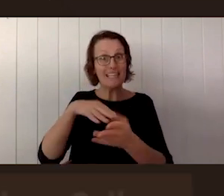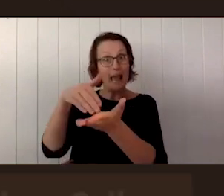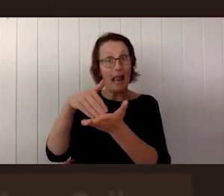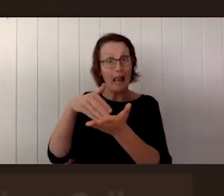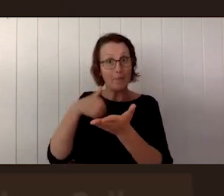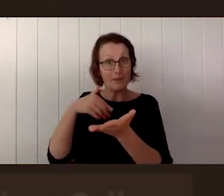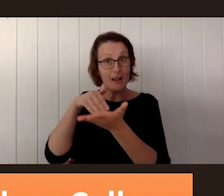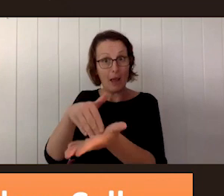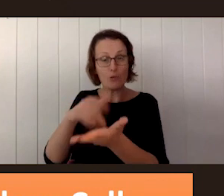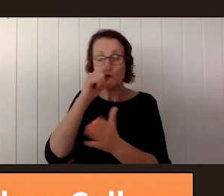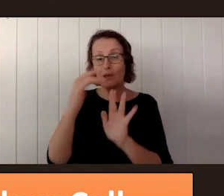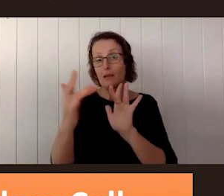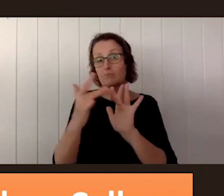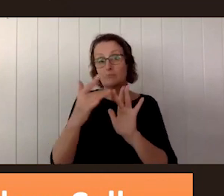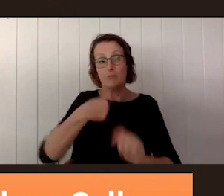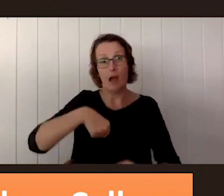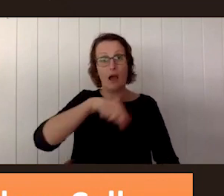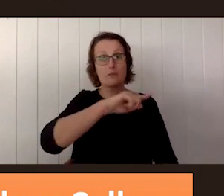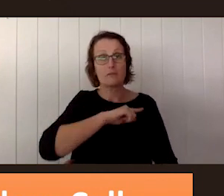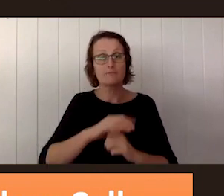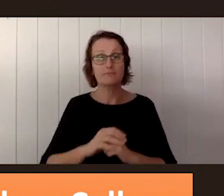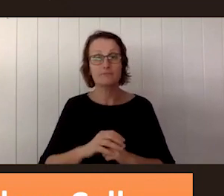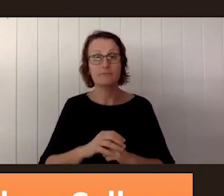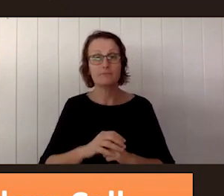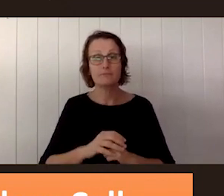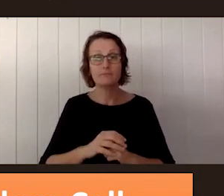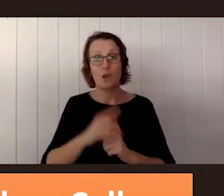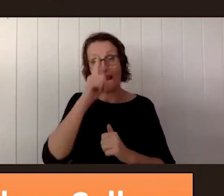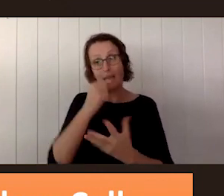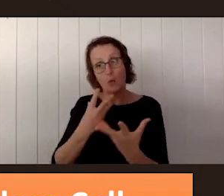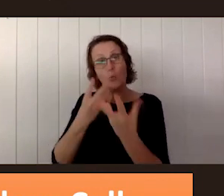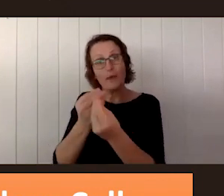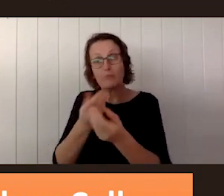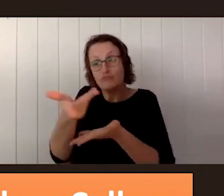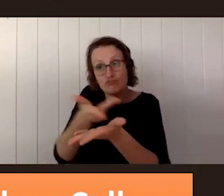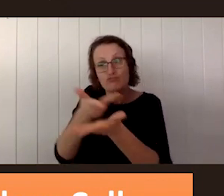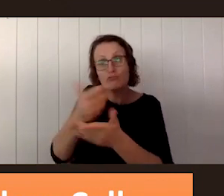to reach out. I'm happy to spend some time talking with you and